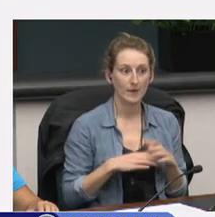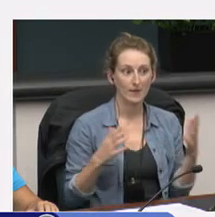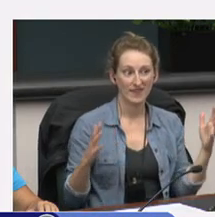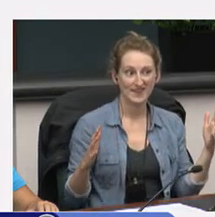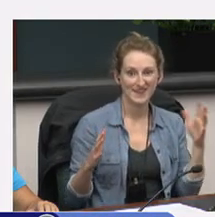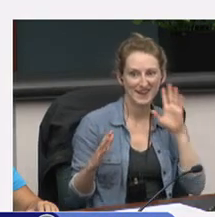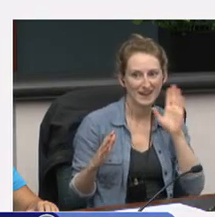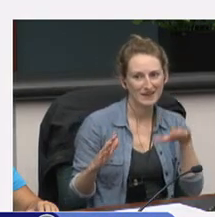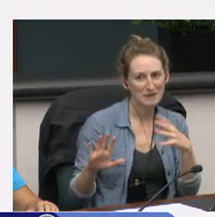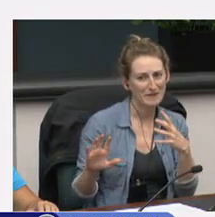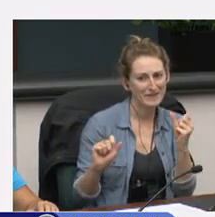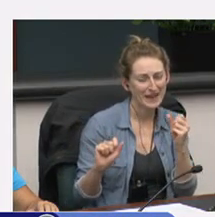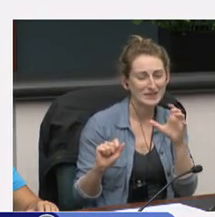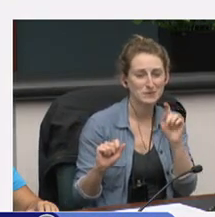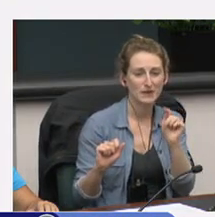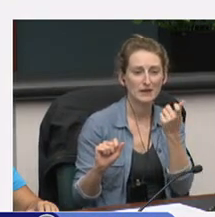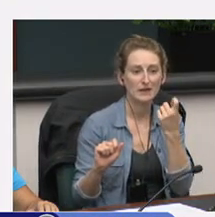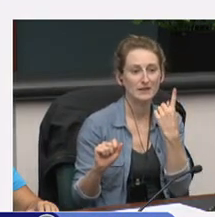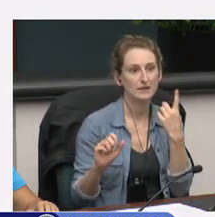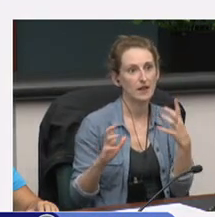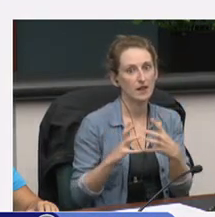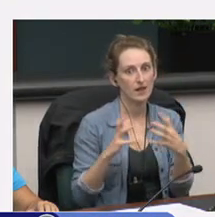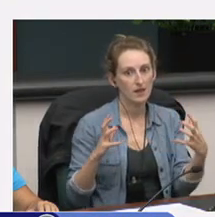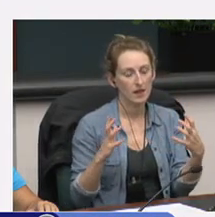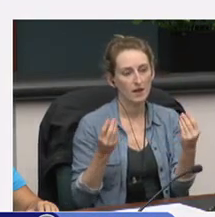again I understand that there's a lot of material in Chapter four and I wanted to